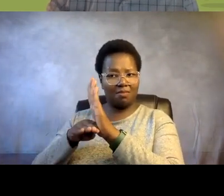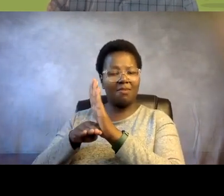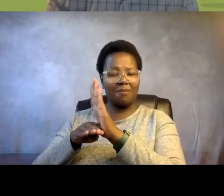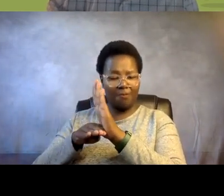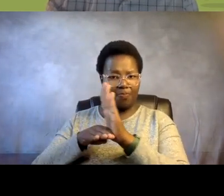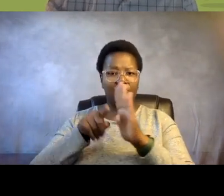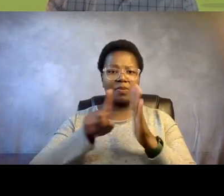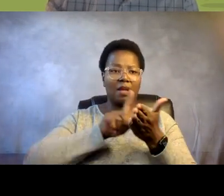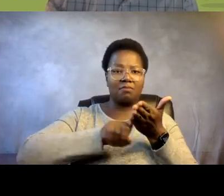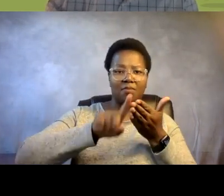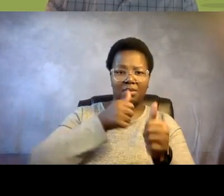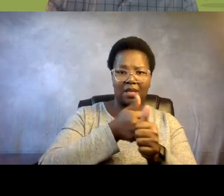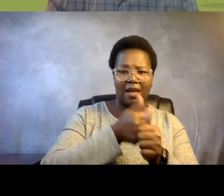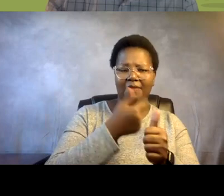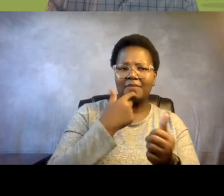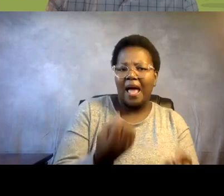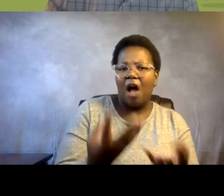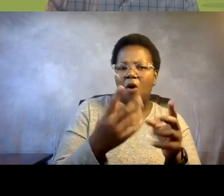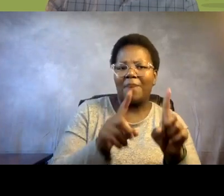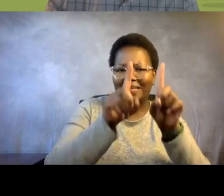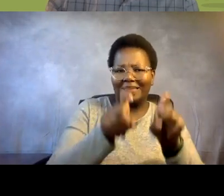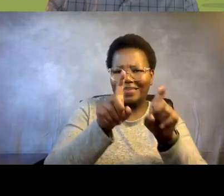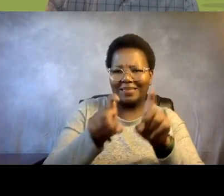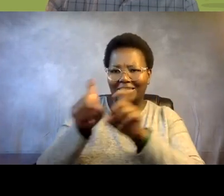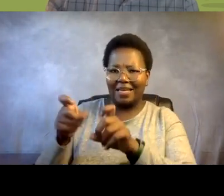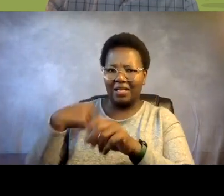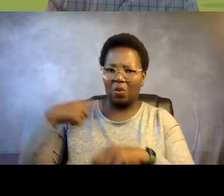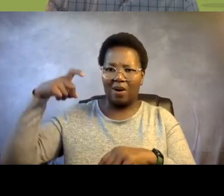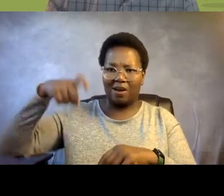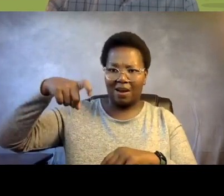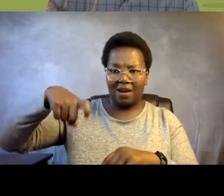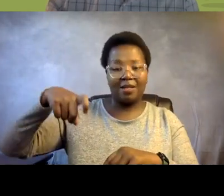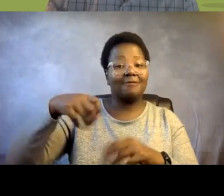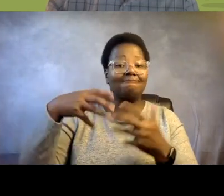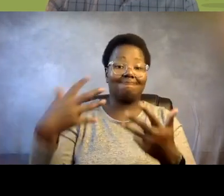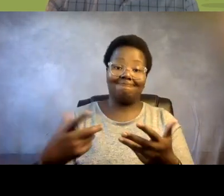are going to be necessary here and the answer might surprise you. Well you might think well,